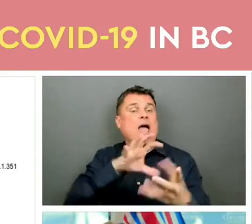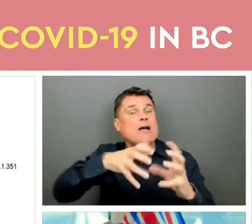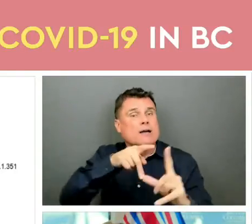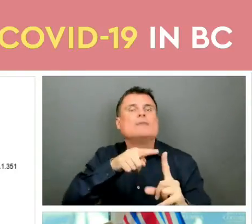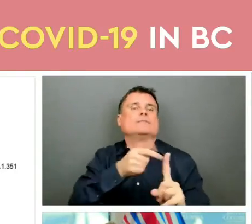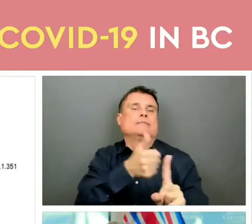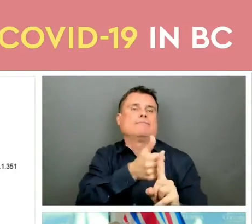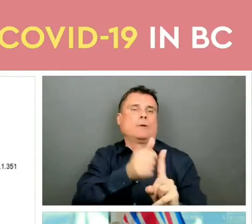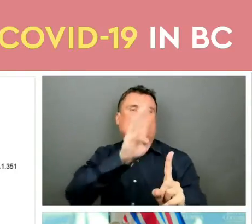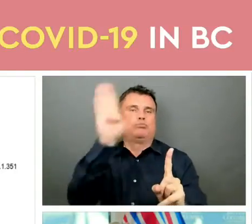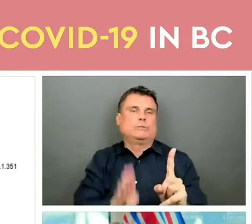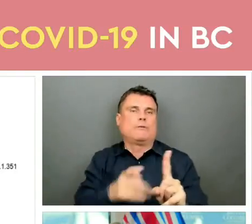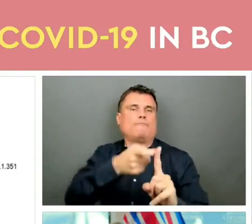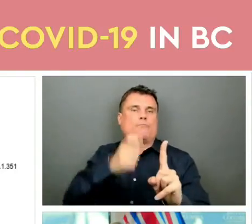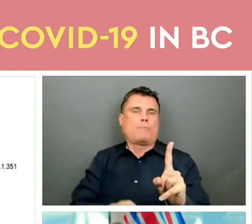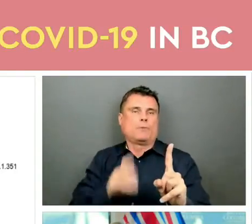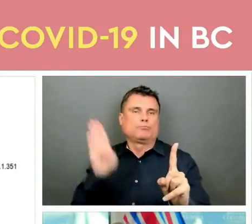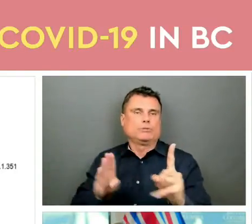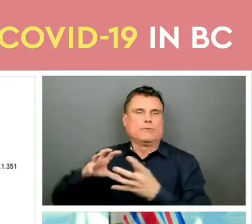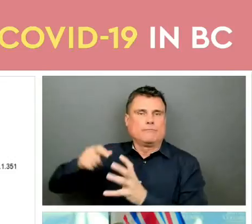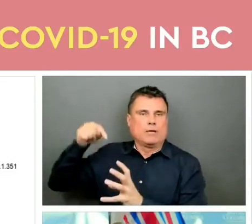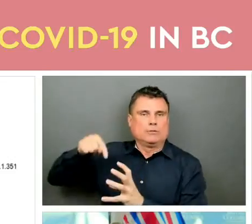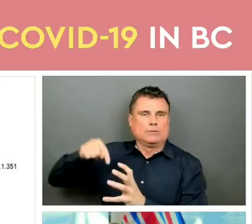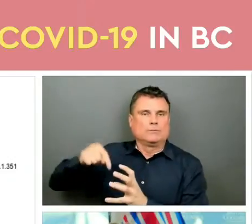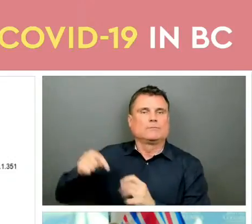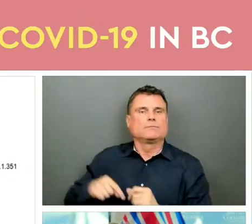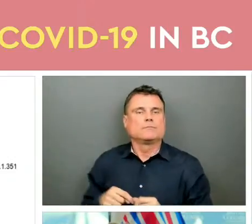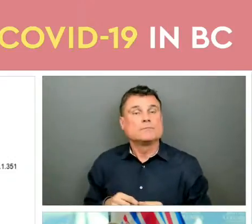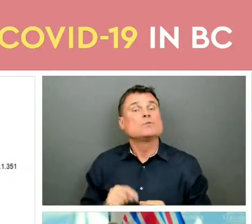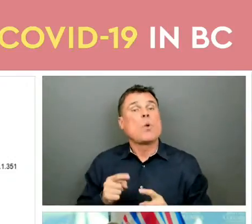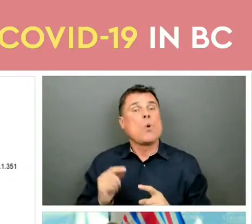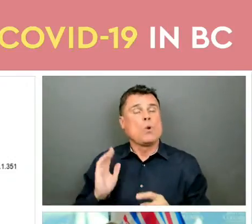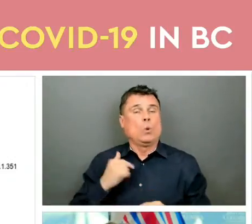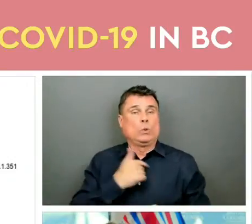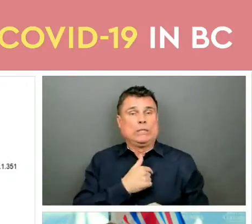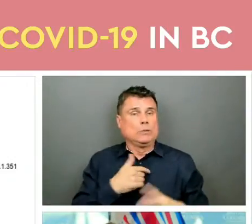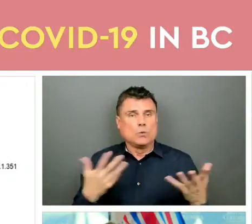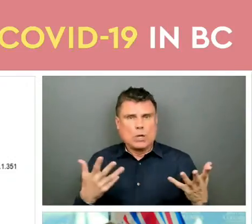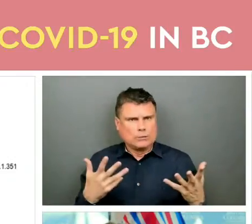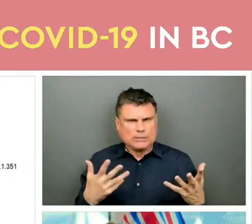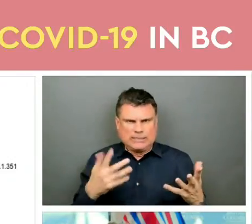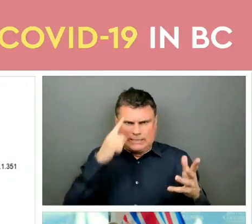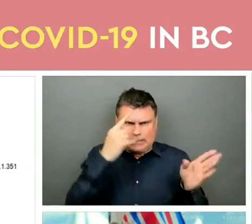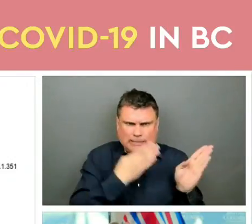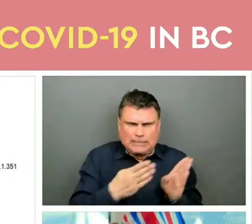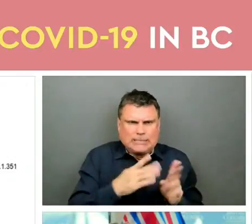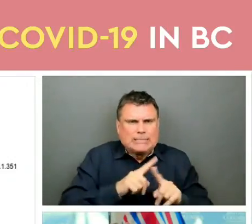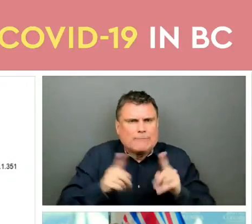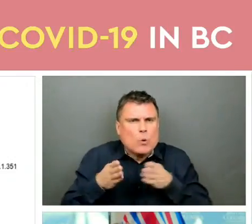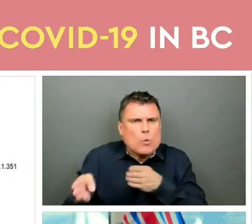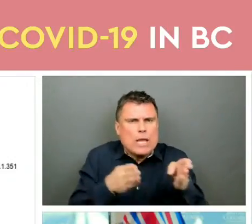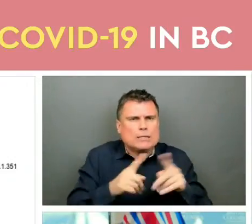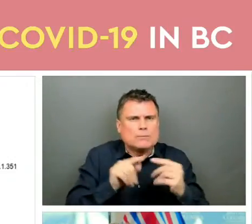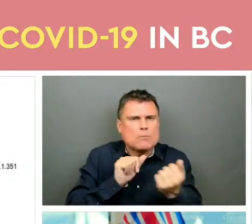province are designed to pick up that variant in particular. And that's why we are moving to a more systematic surveillance strategy, so that we